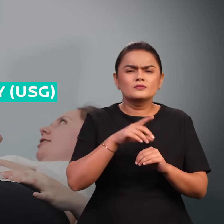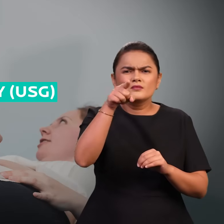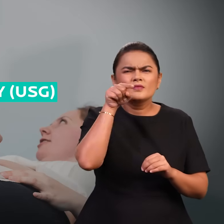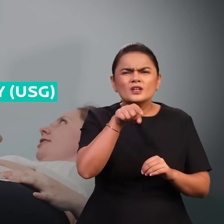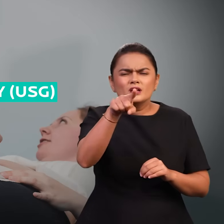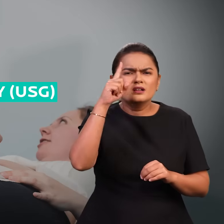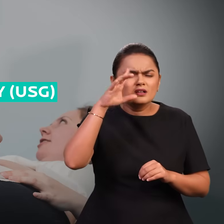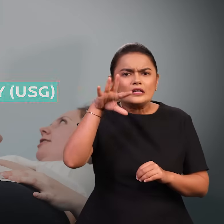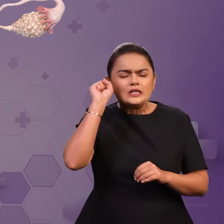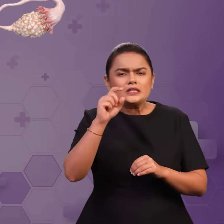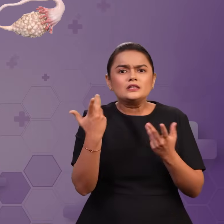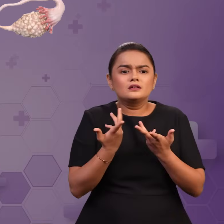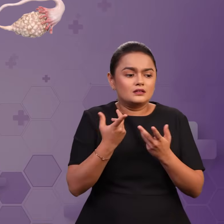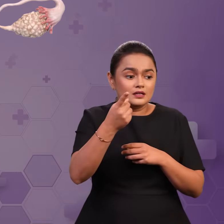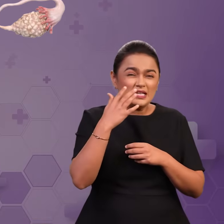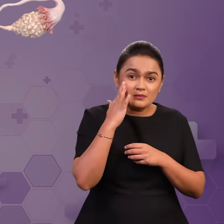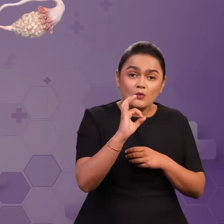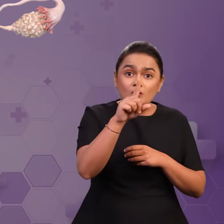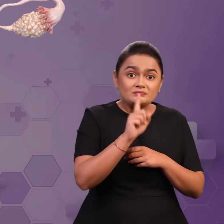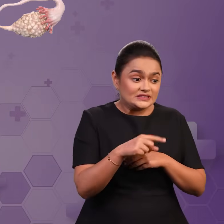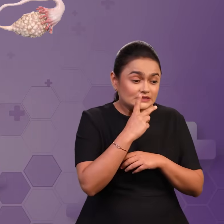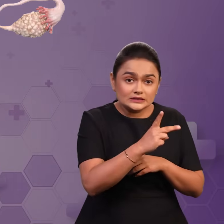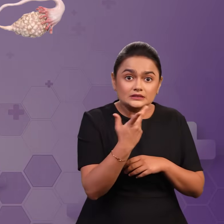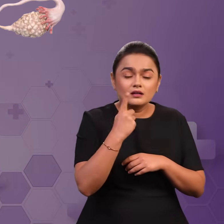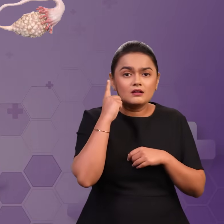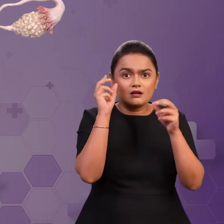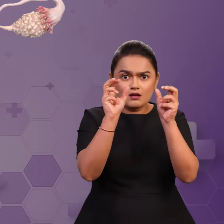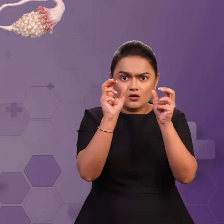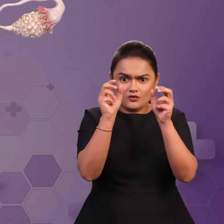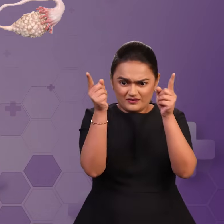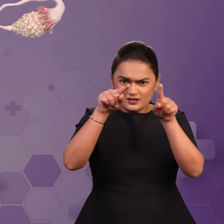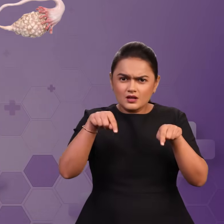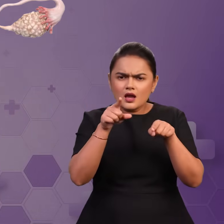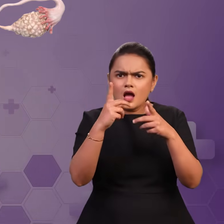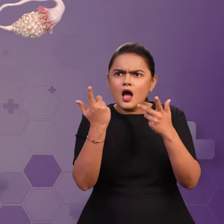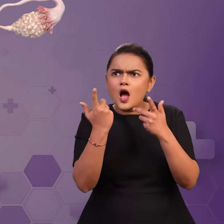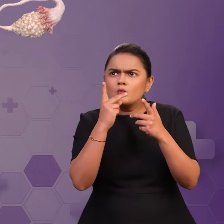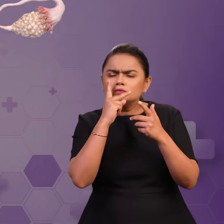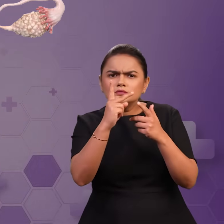In this Mainly what we need to see is the ovaries.